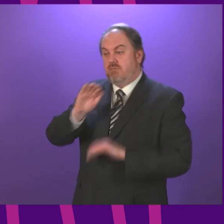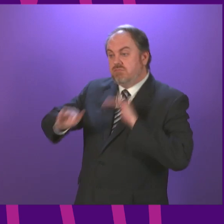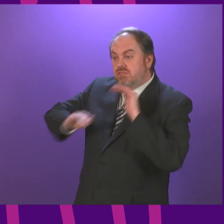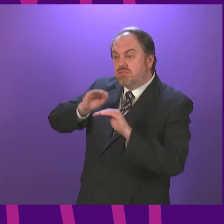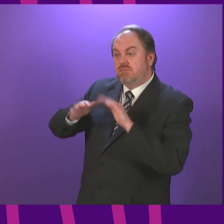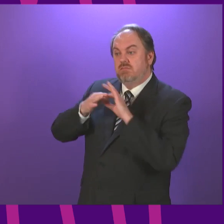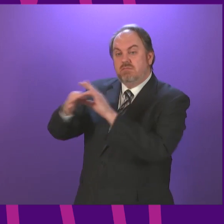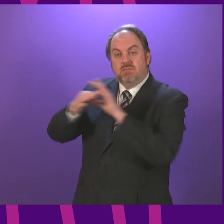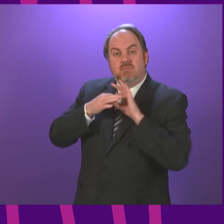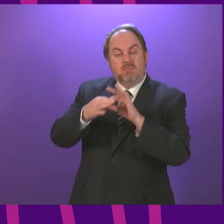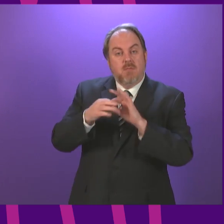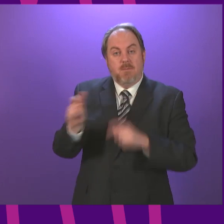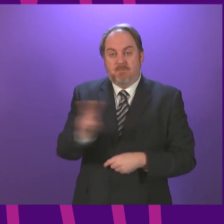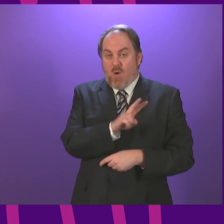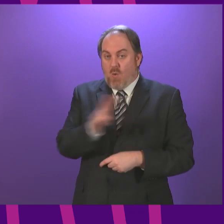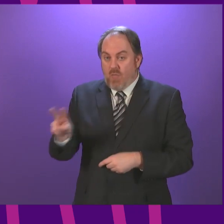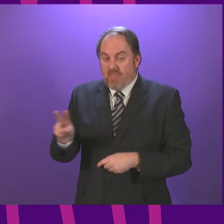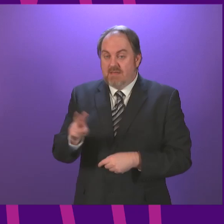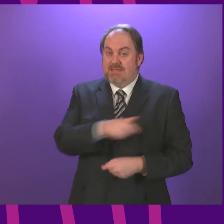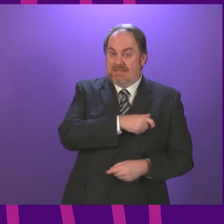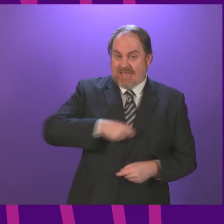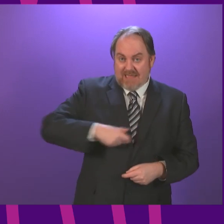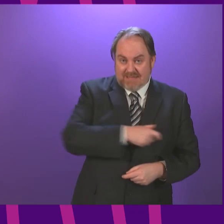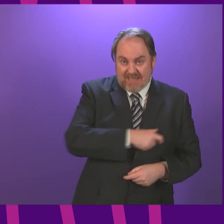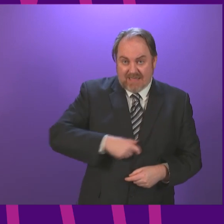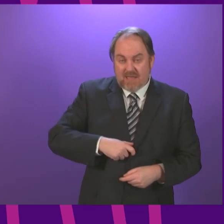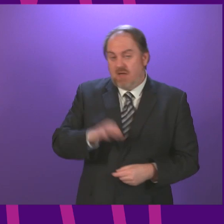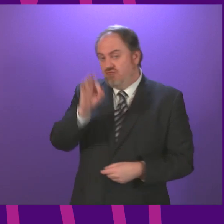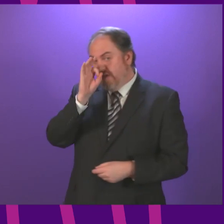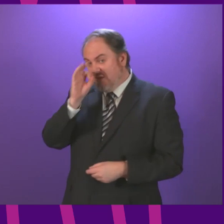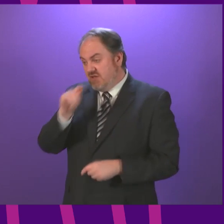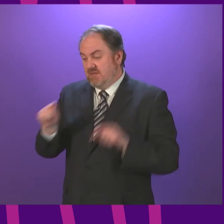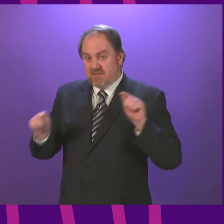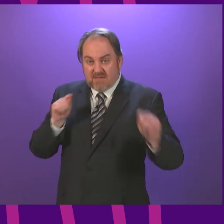the two clubs that are involved in that fixture, to Police Scotland and to Glasgow City Council,